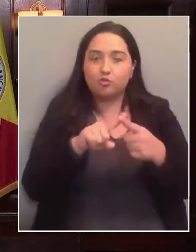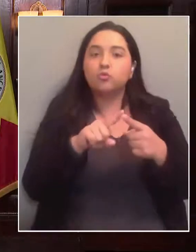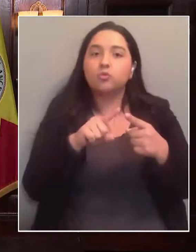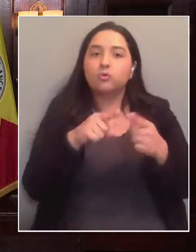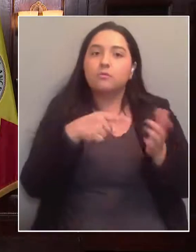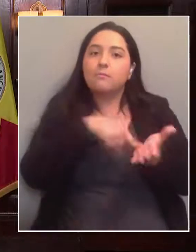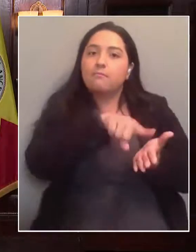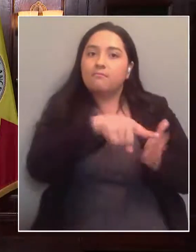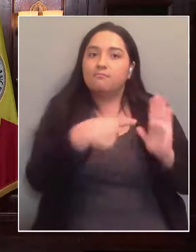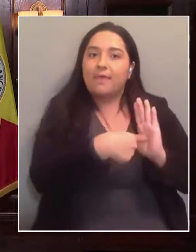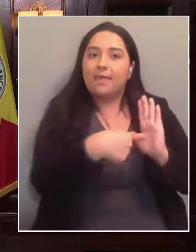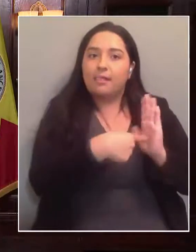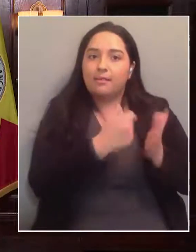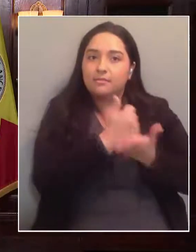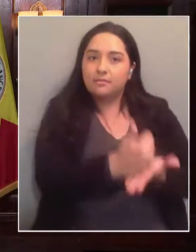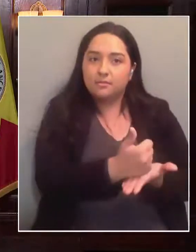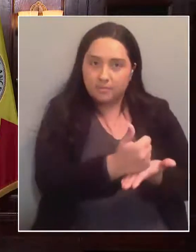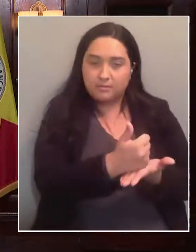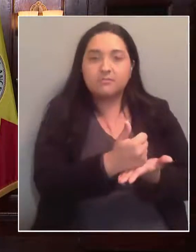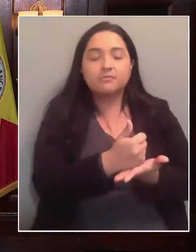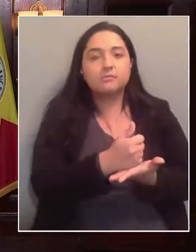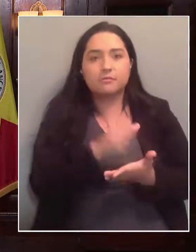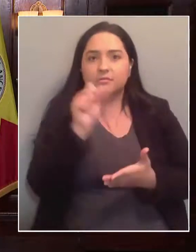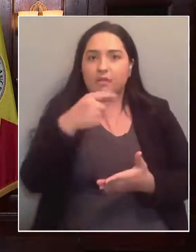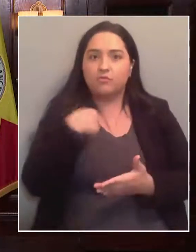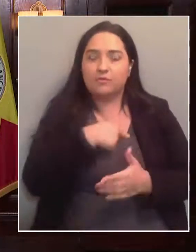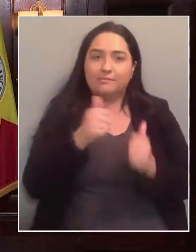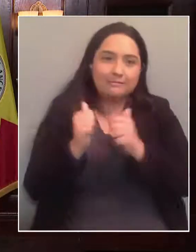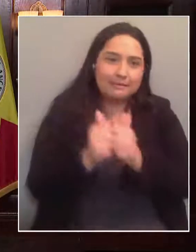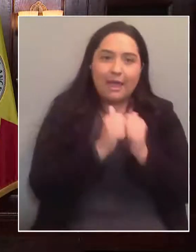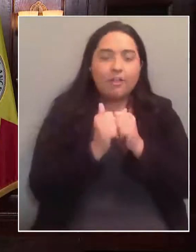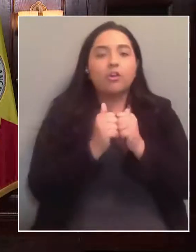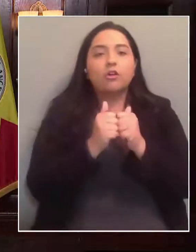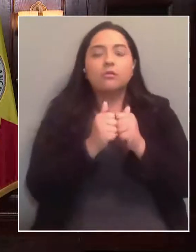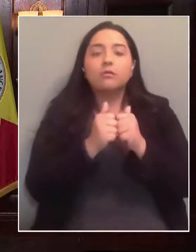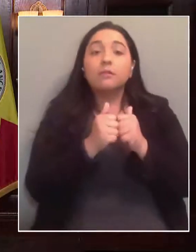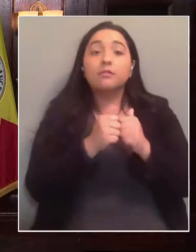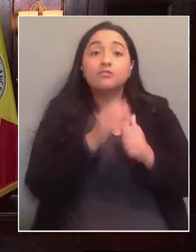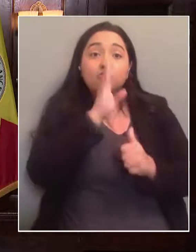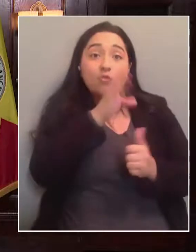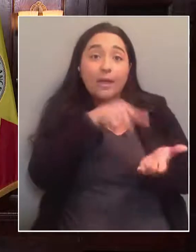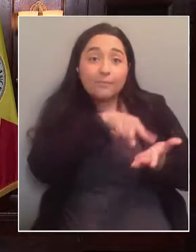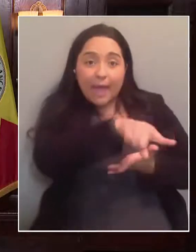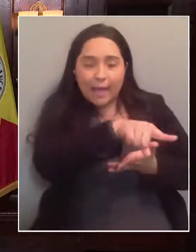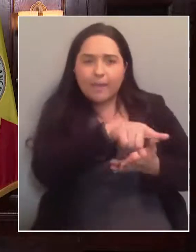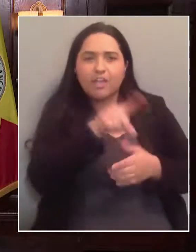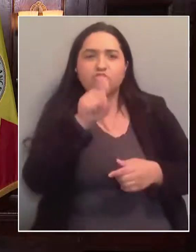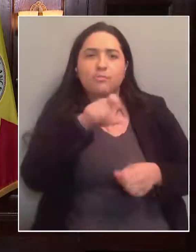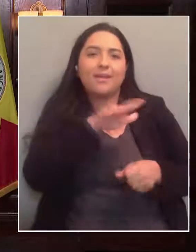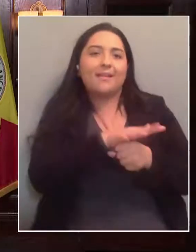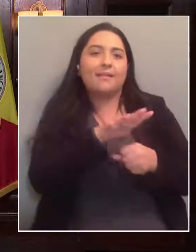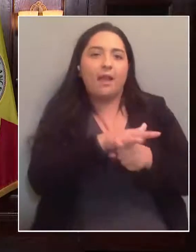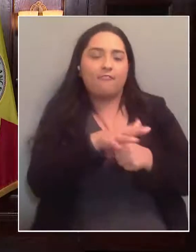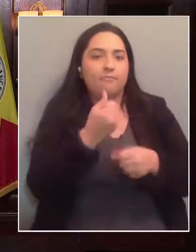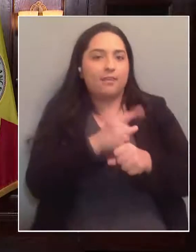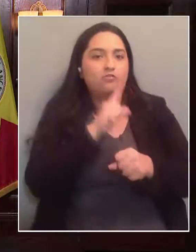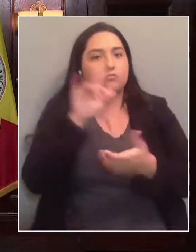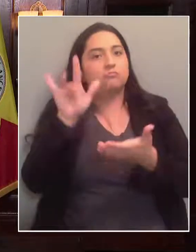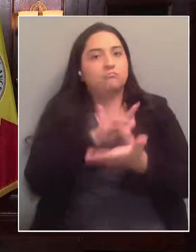AND YES THAT SHOULD HELP US WITHOUT INCREASING THE DIRECT PAYMENT. SHOULD BE ENOUGH TO MAKE SURE. WE HAVE SUSPENDED ALL CUT OFFS